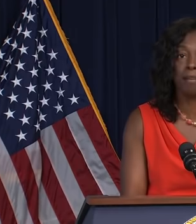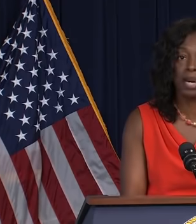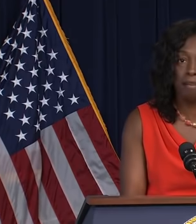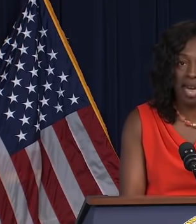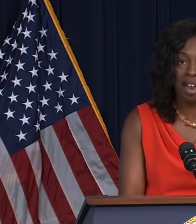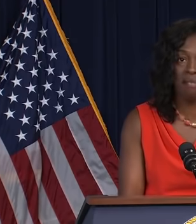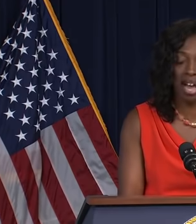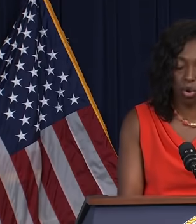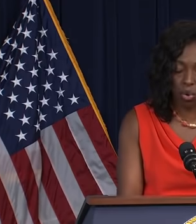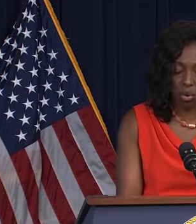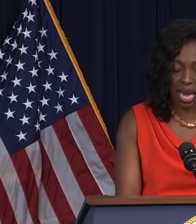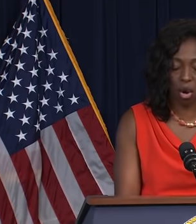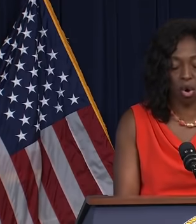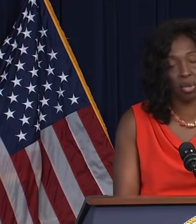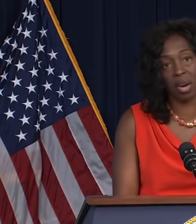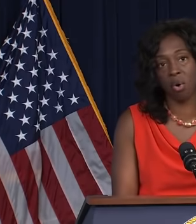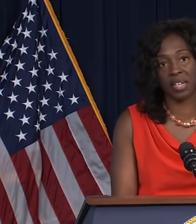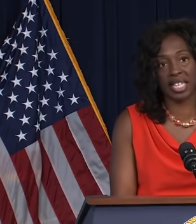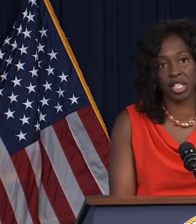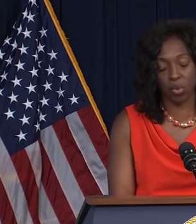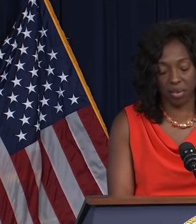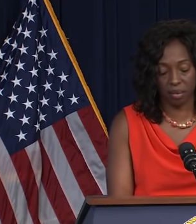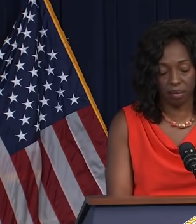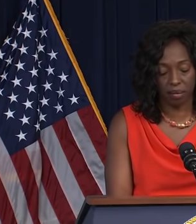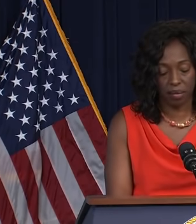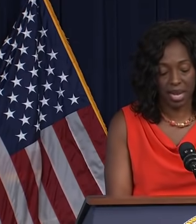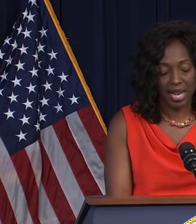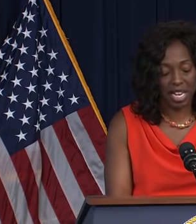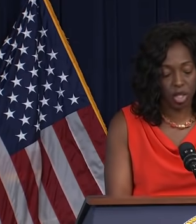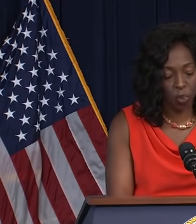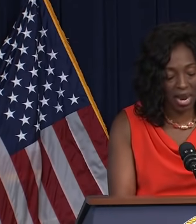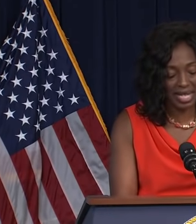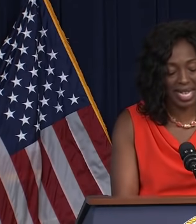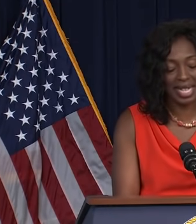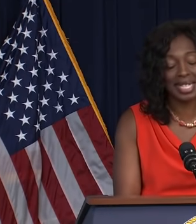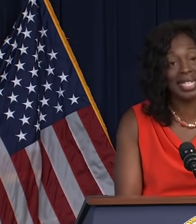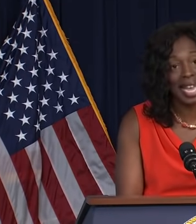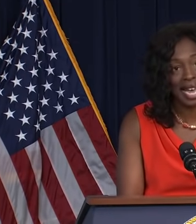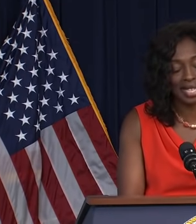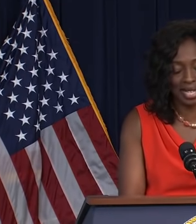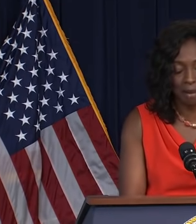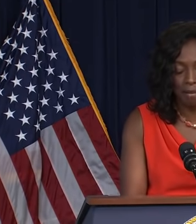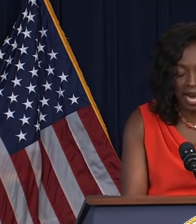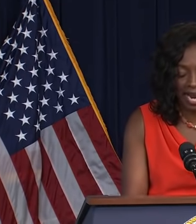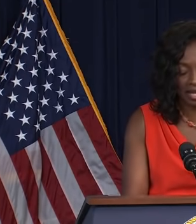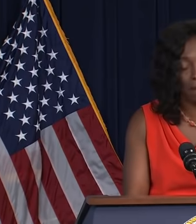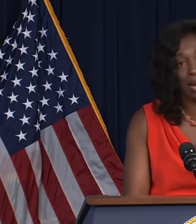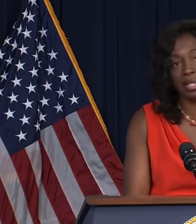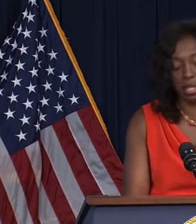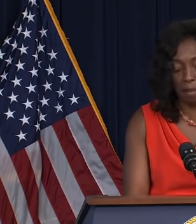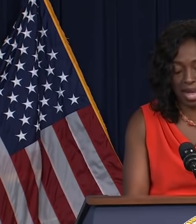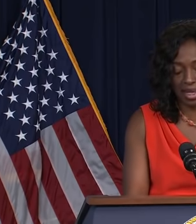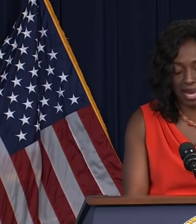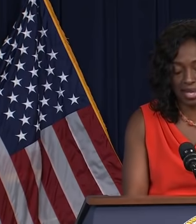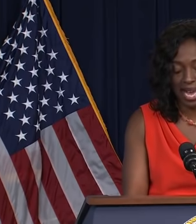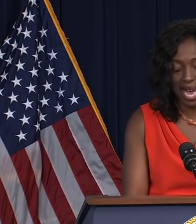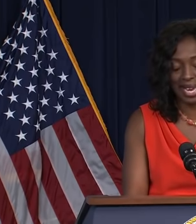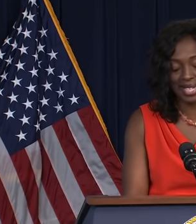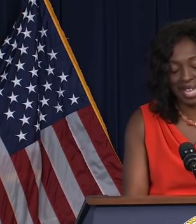they are operable bottom plate though that pre med evac- not